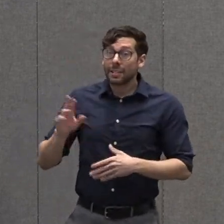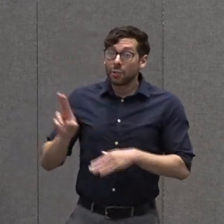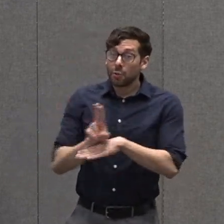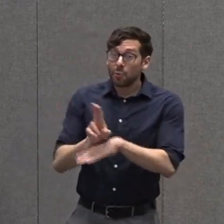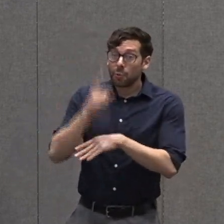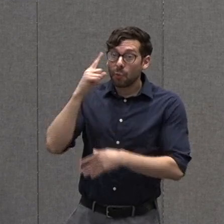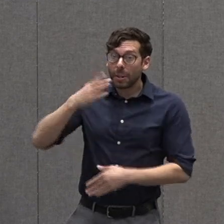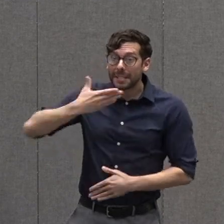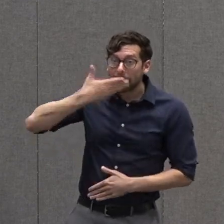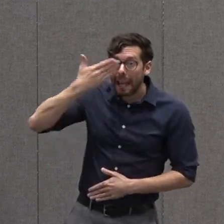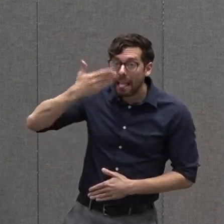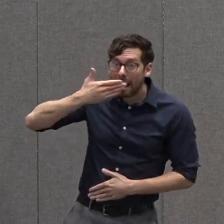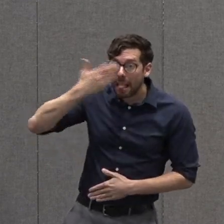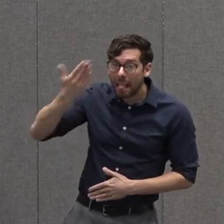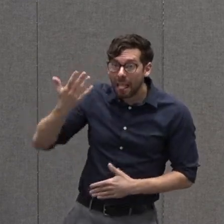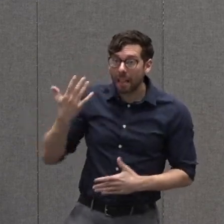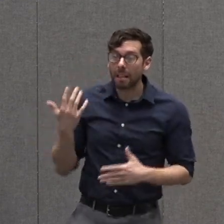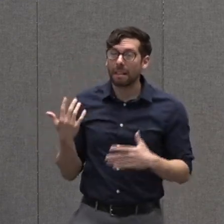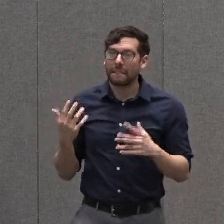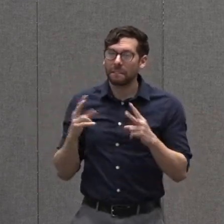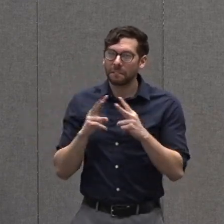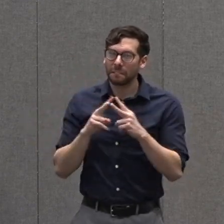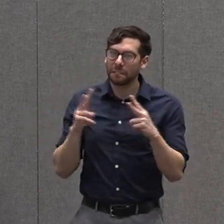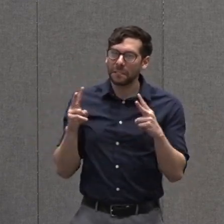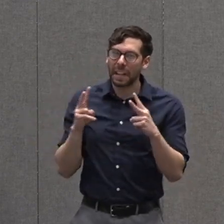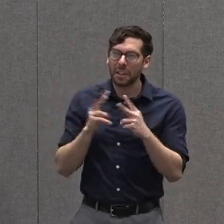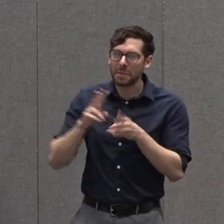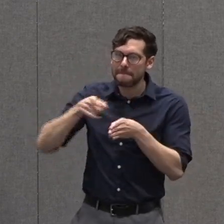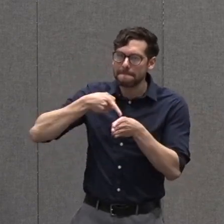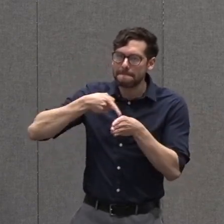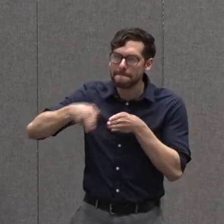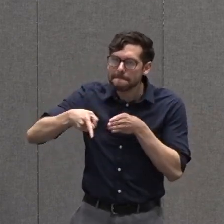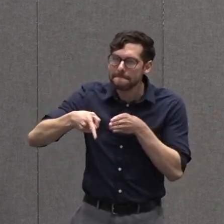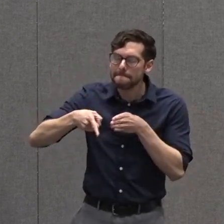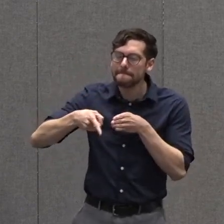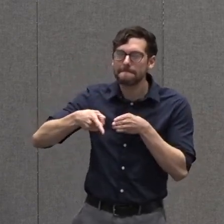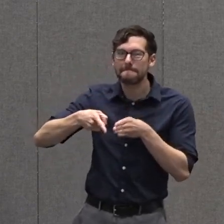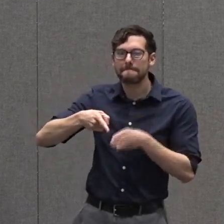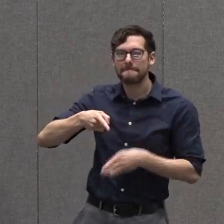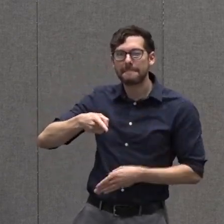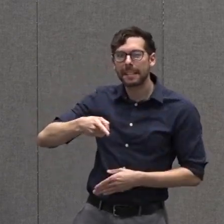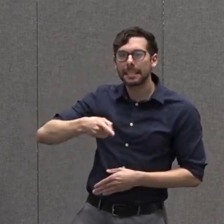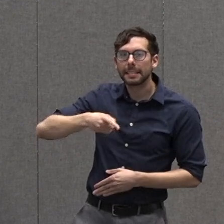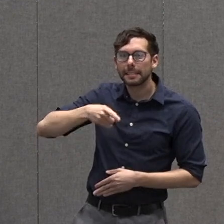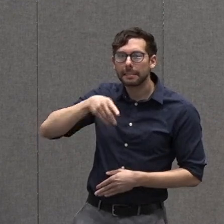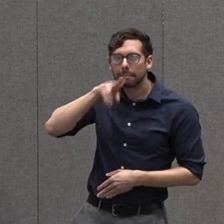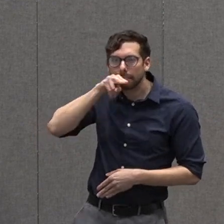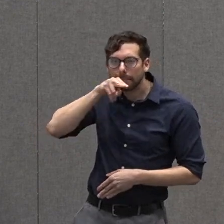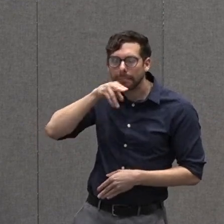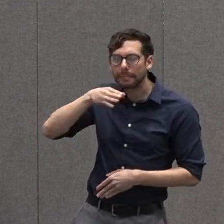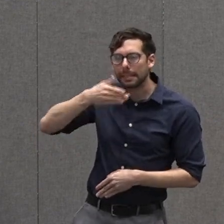and it's a very keen sense for the snakes. Maybe even more so than dogs.